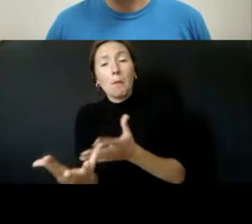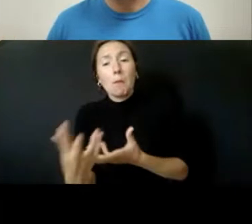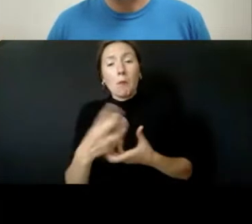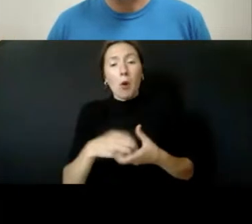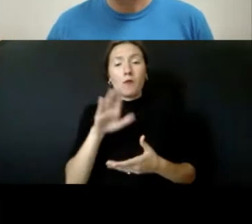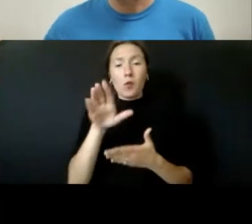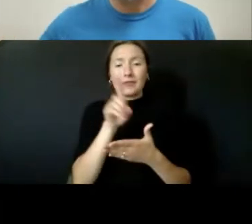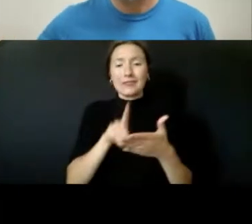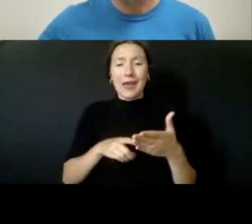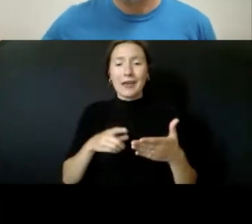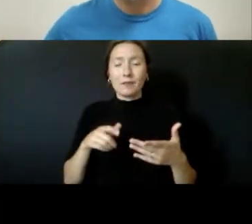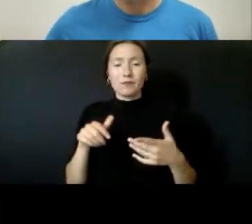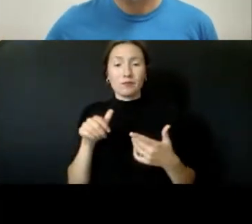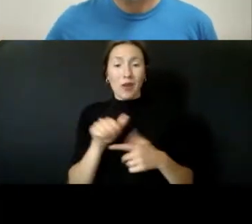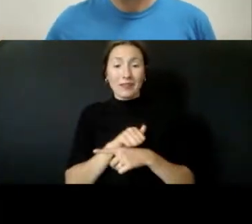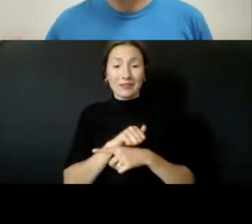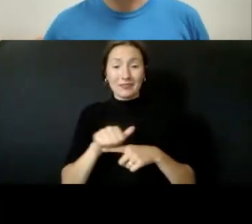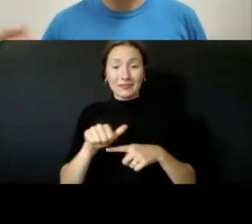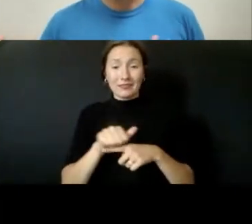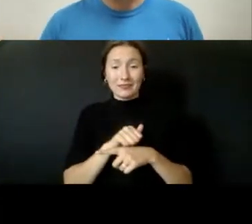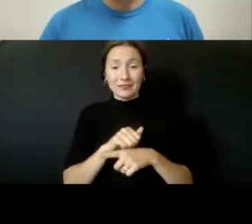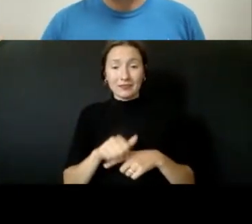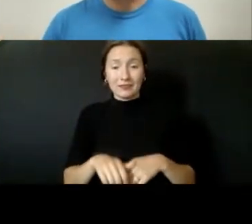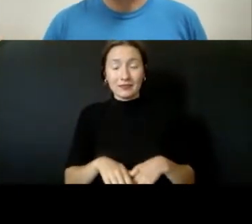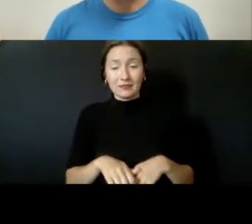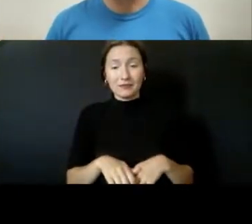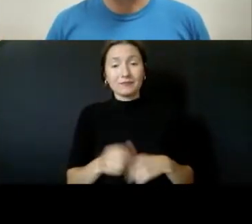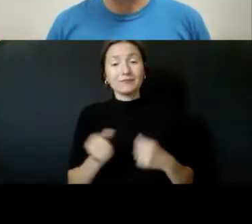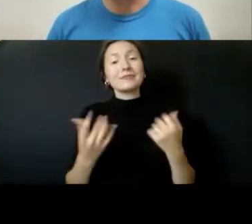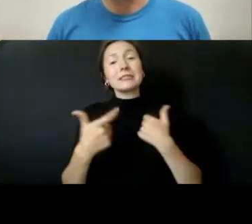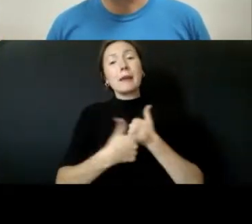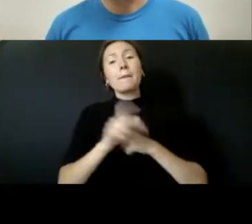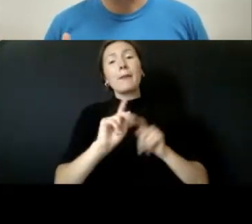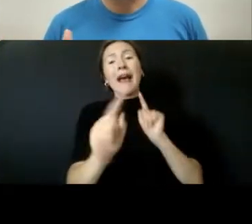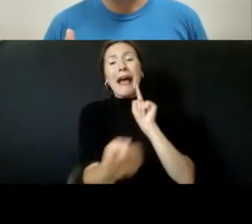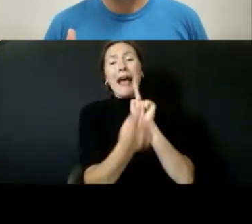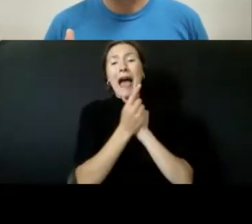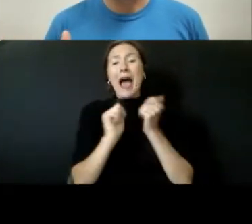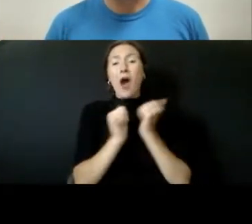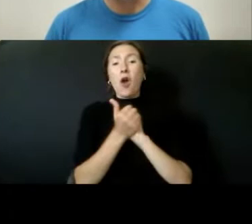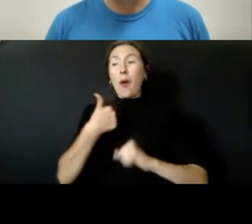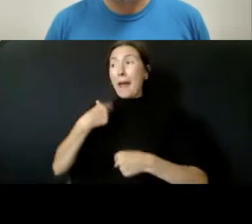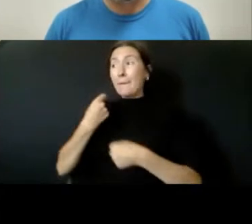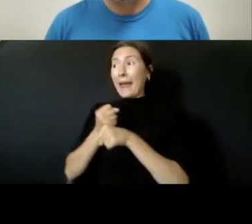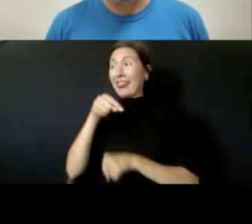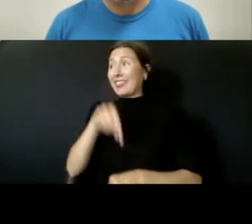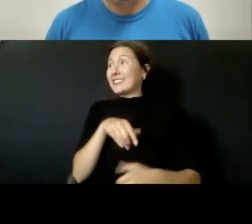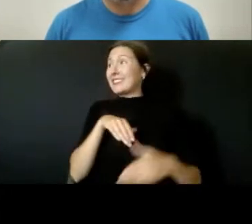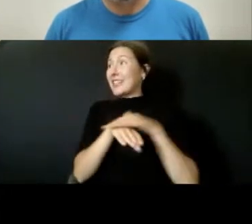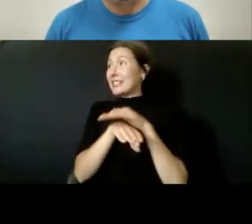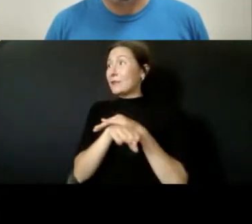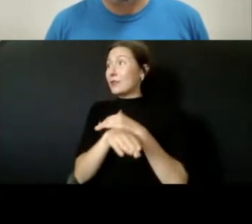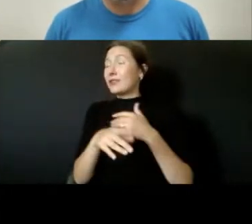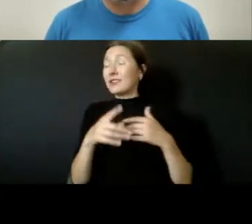the game so touching back on the early thing about this is a design this assault at the design stage